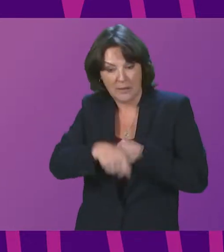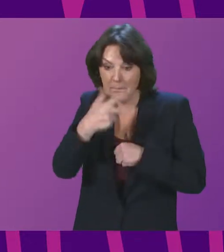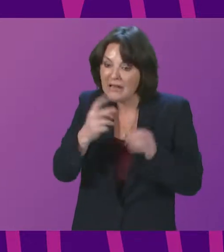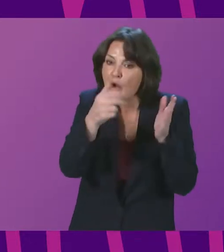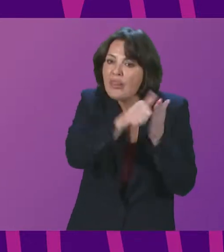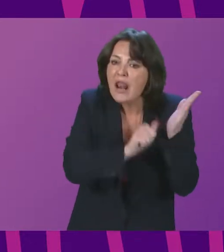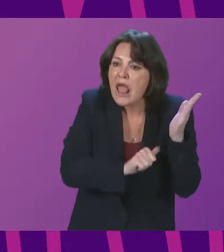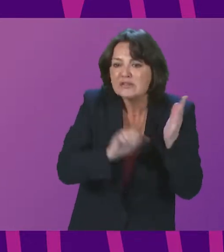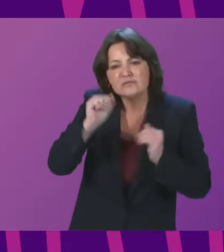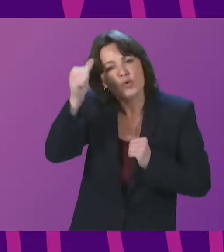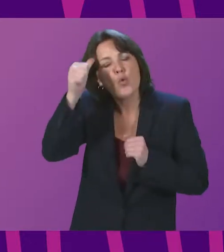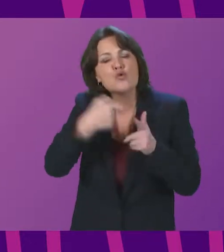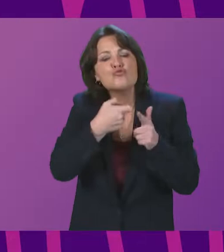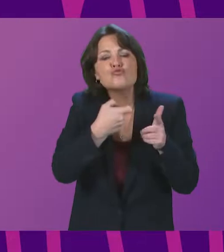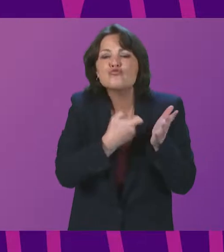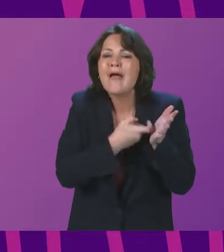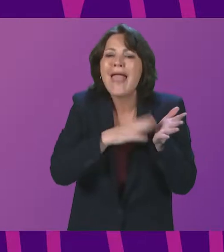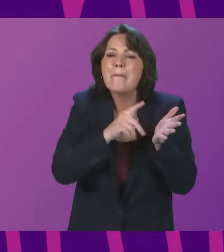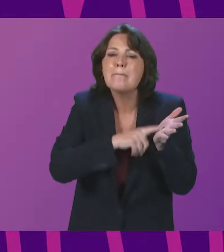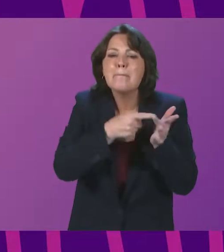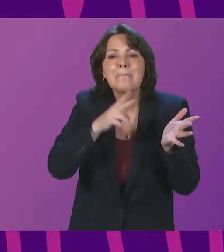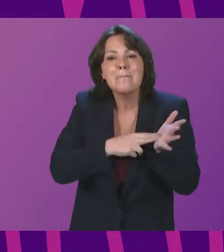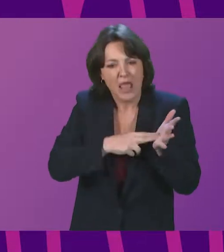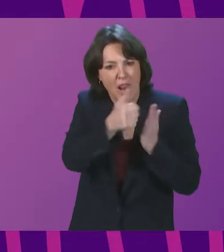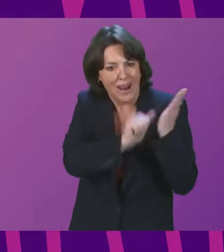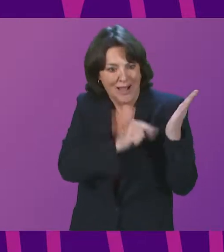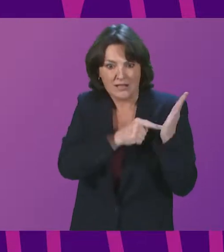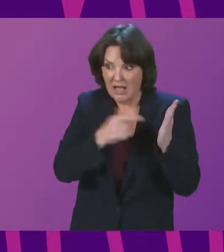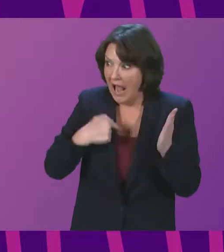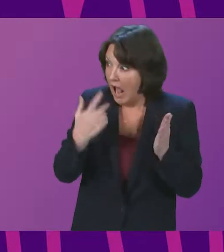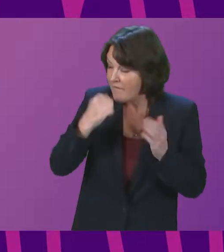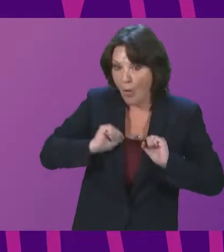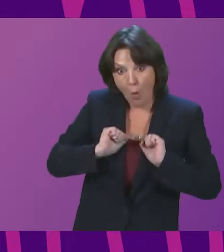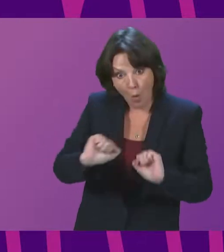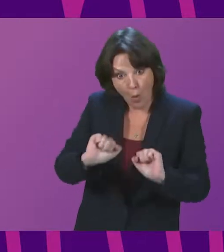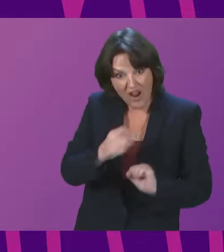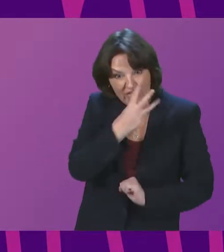He is also the owner of the 3,000-acre Aberuchill estate in Scotland which, between 2016 and